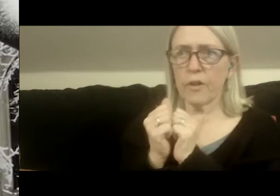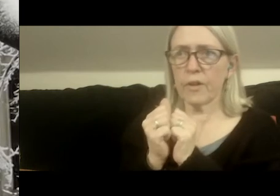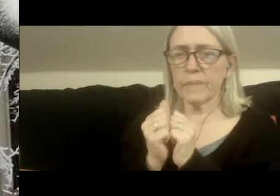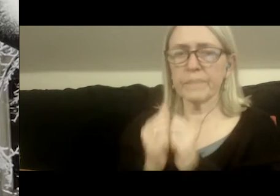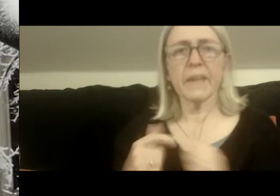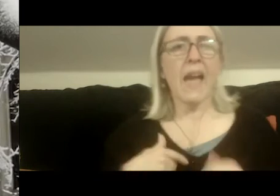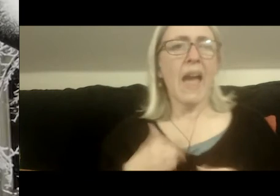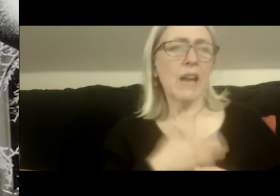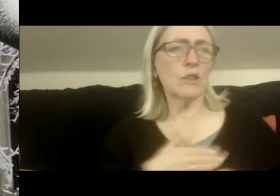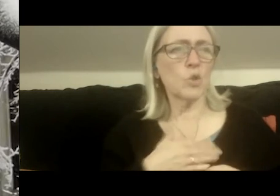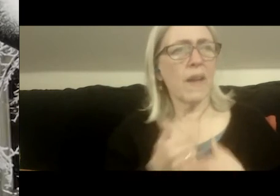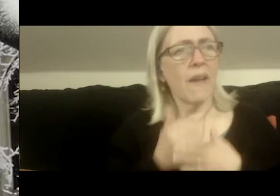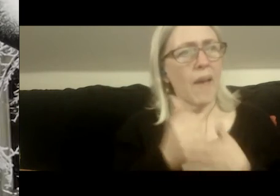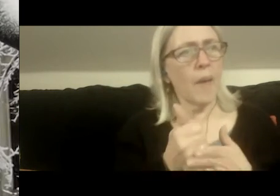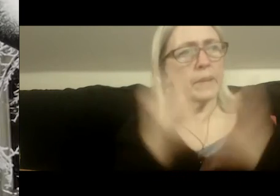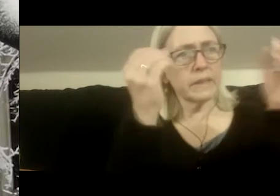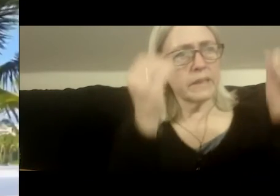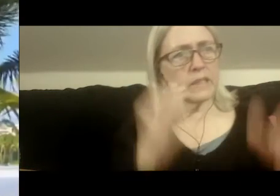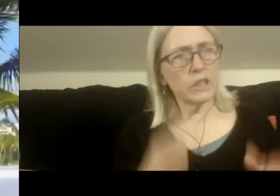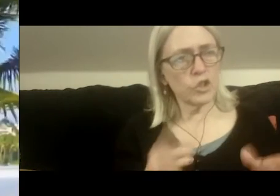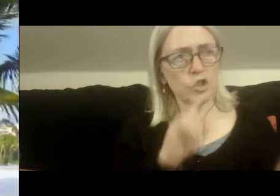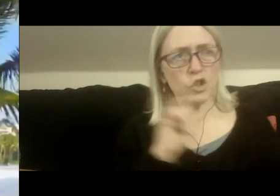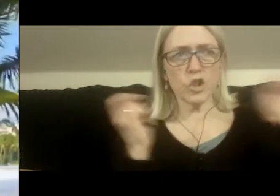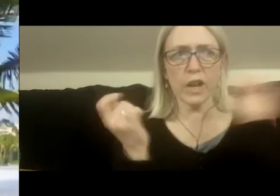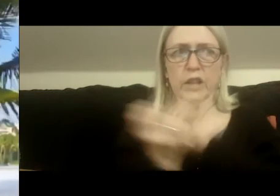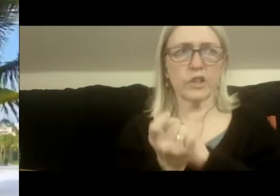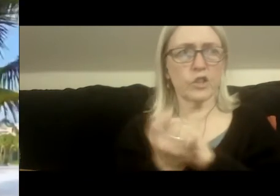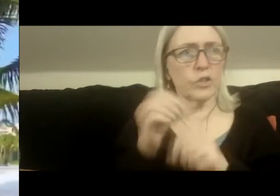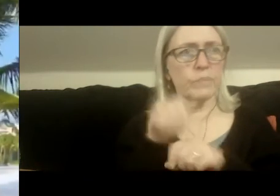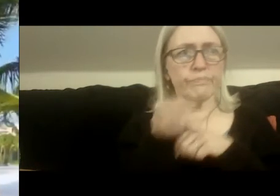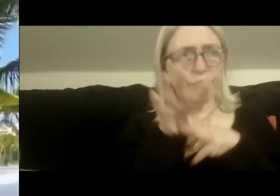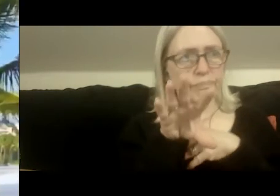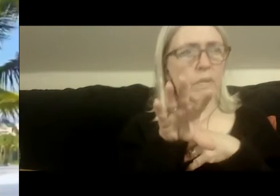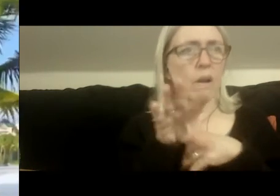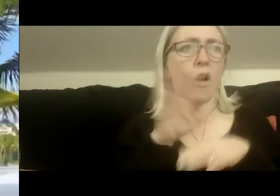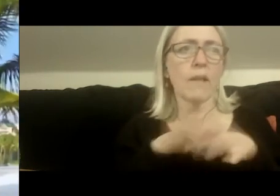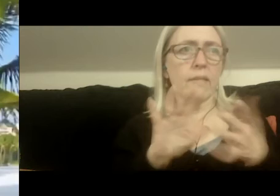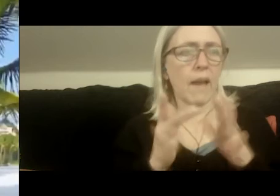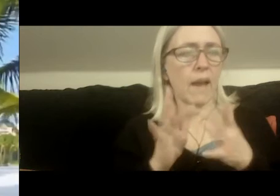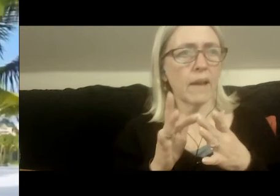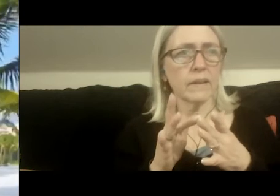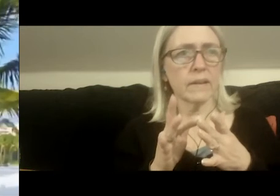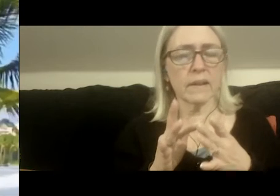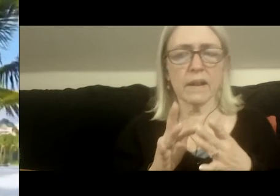for a residential course to an online format. Witnessing their positive energy and perseverance in the face of such a disruptive change.